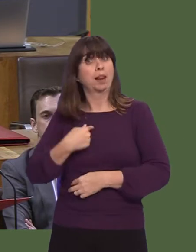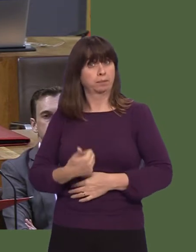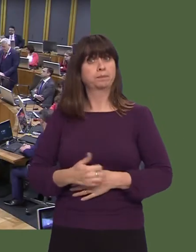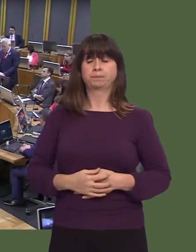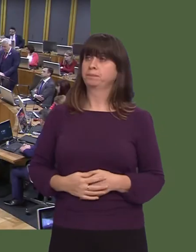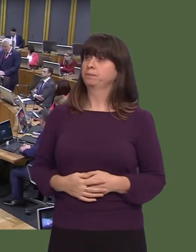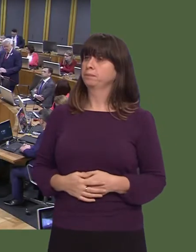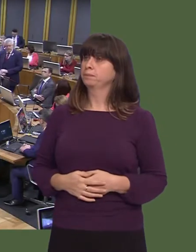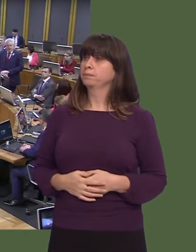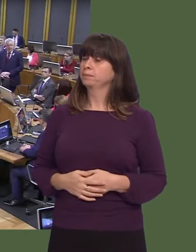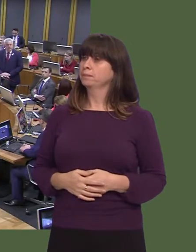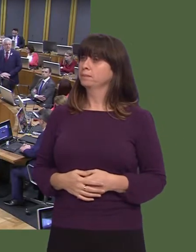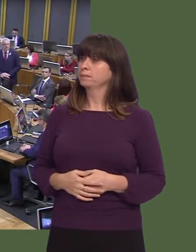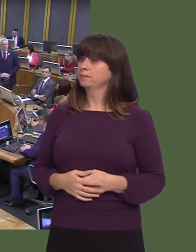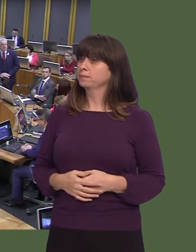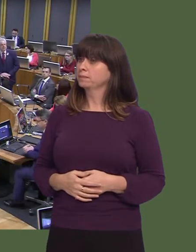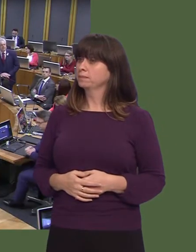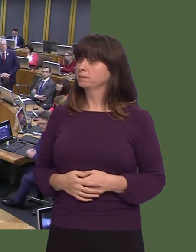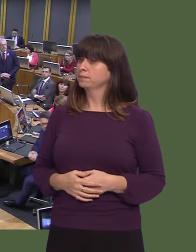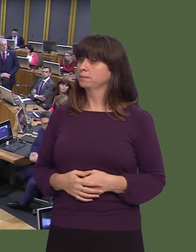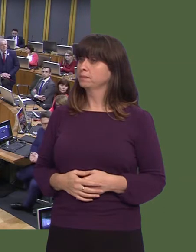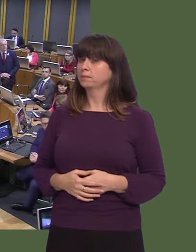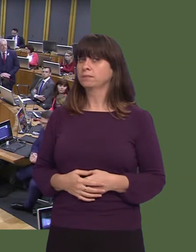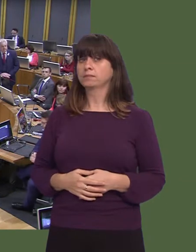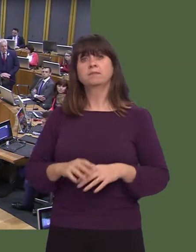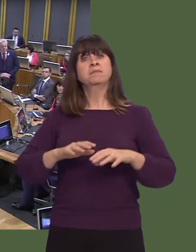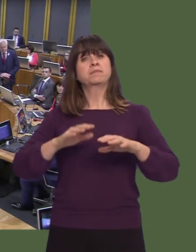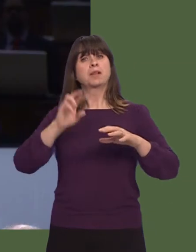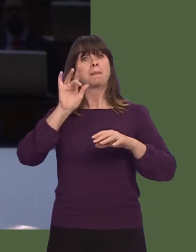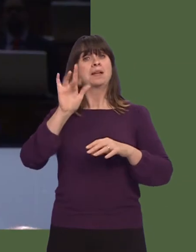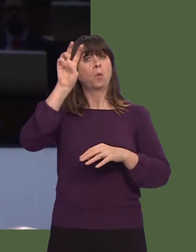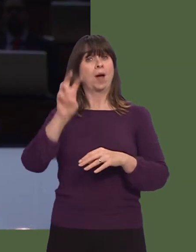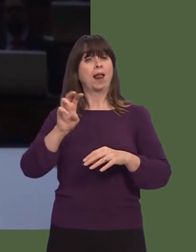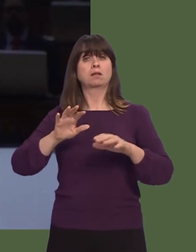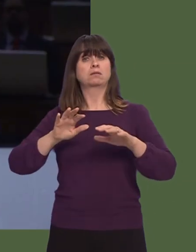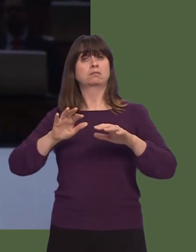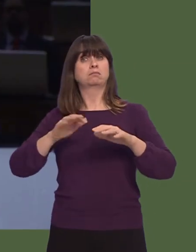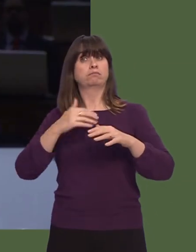Russell George AM: First Minister, unemployment in mid Wales is very low, but gross value